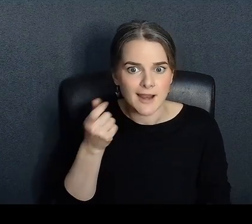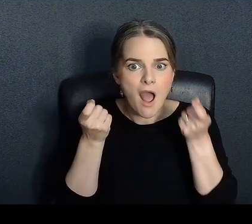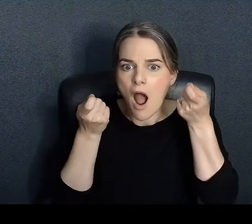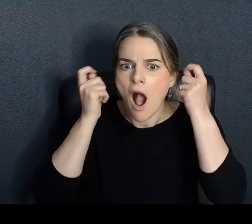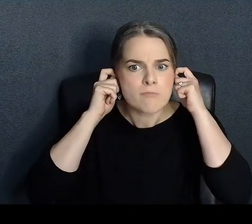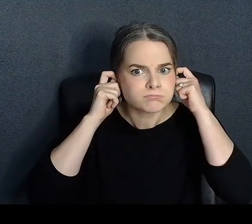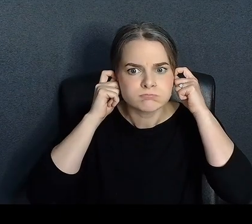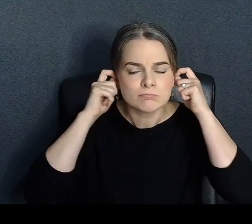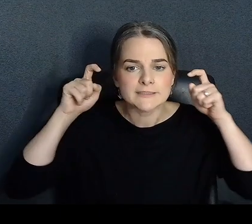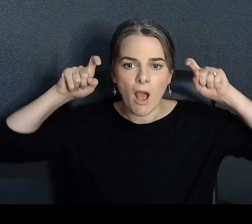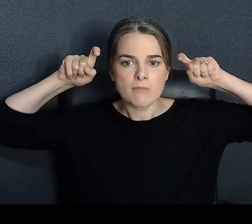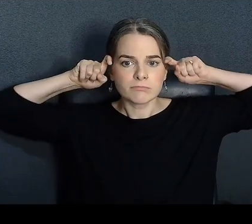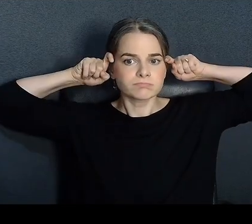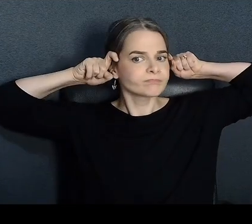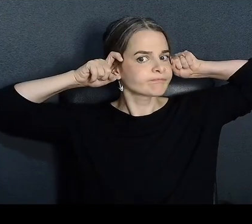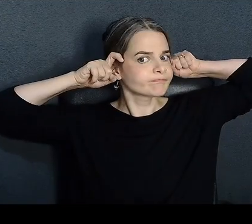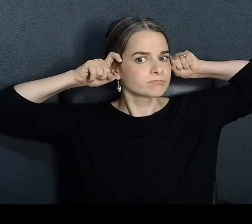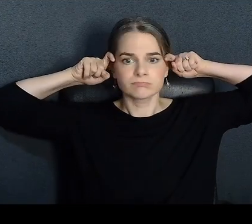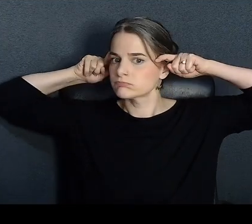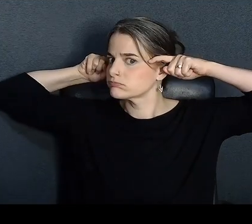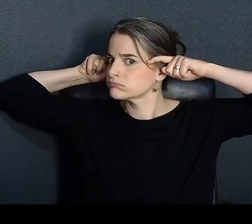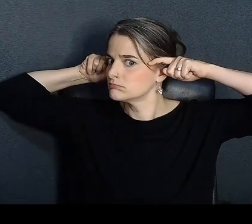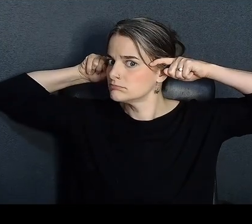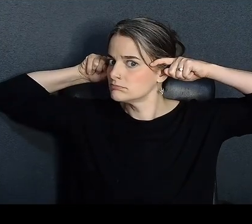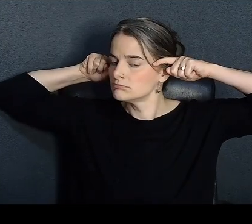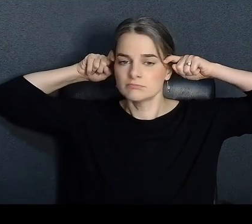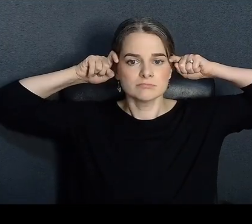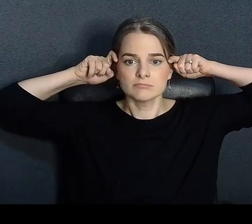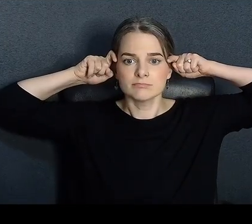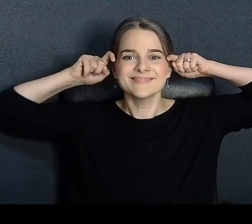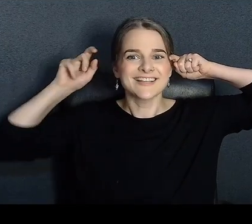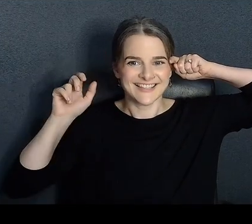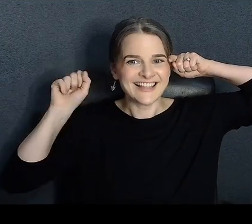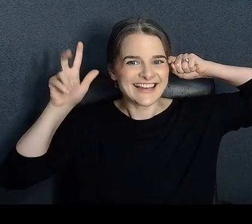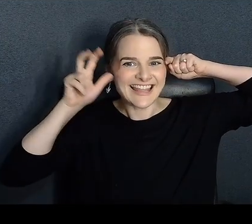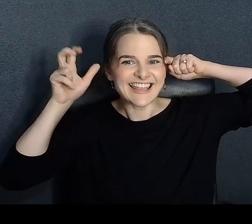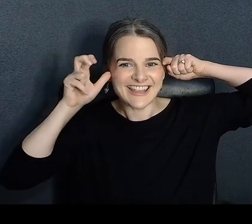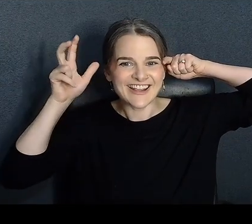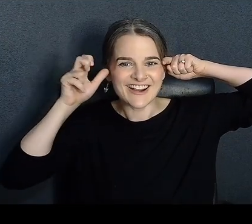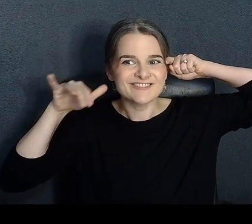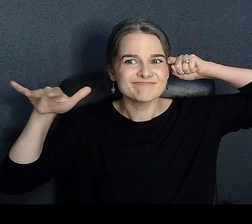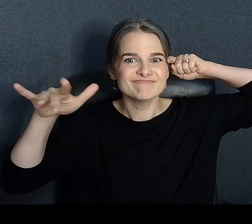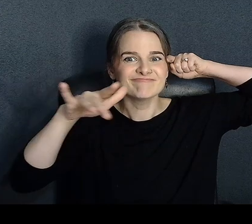It is on the outside of the ear. And that way he can hear his surroundings.